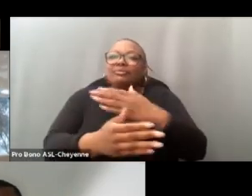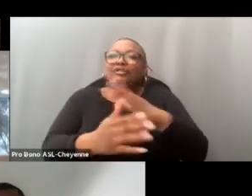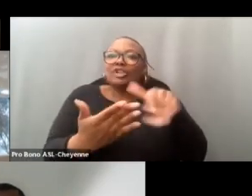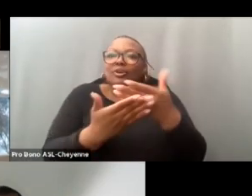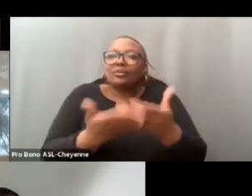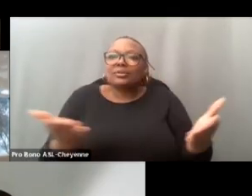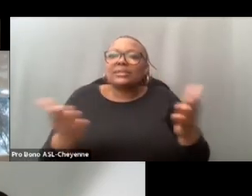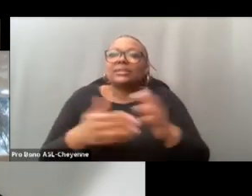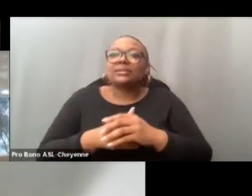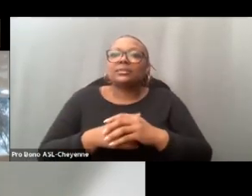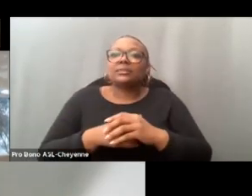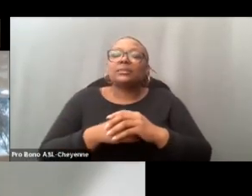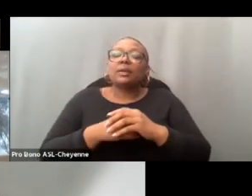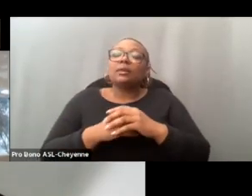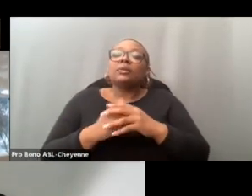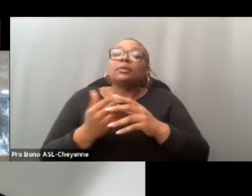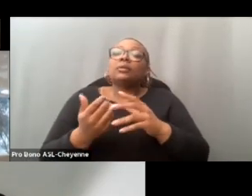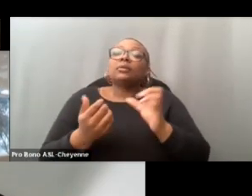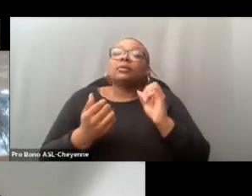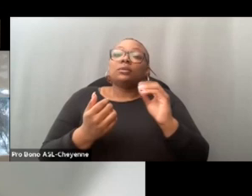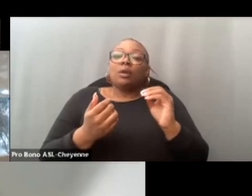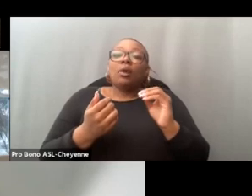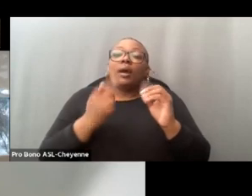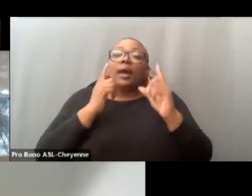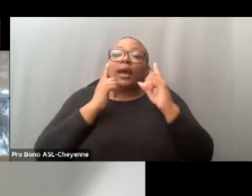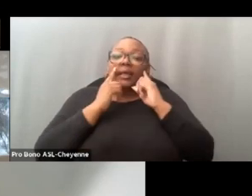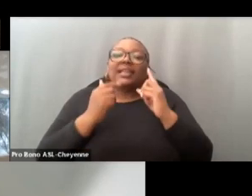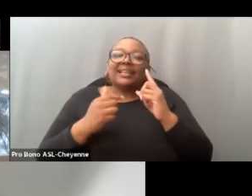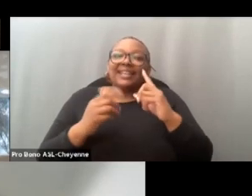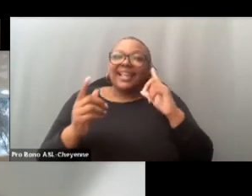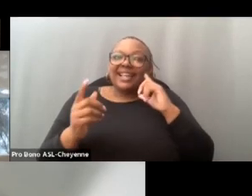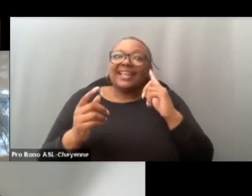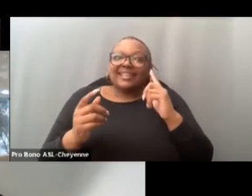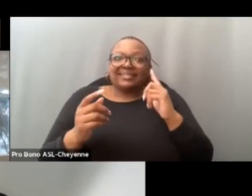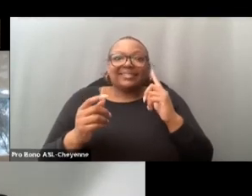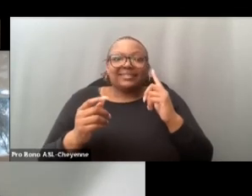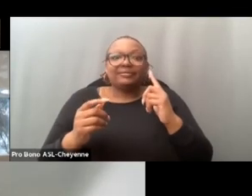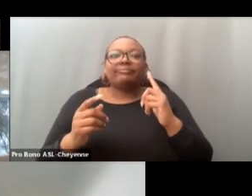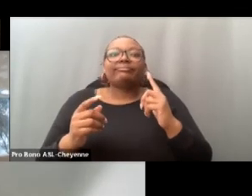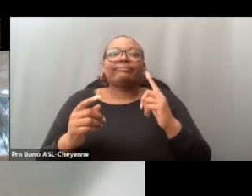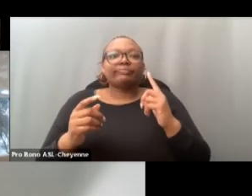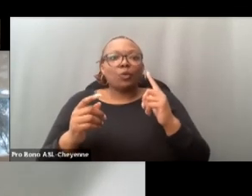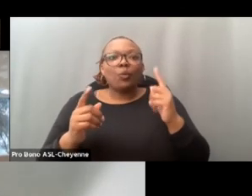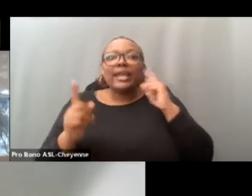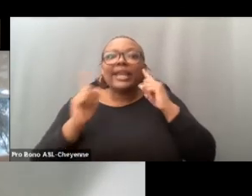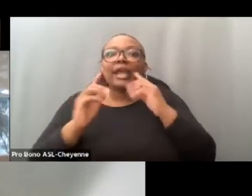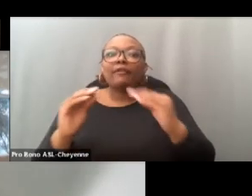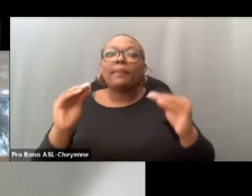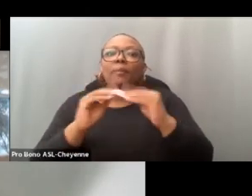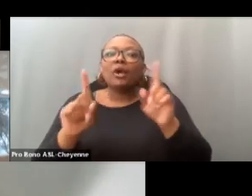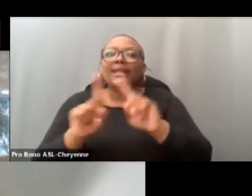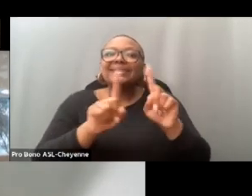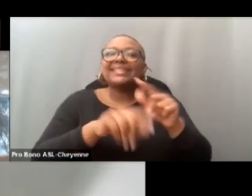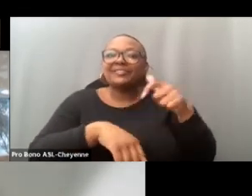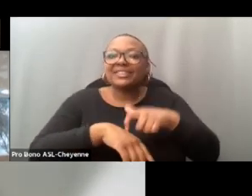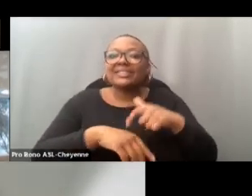And so I think that it's quite loud that there are different areas, more areas to explore, and hoping that, you know,